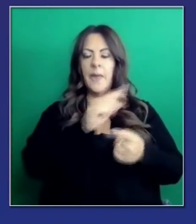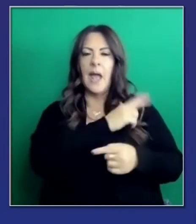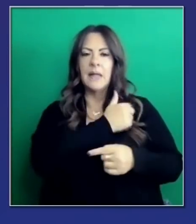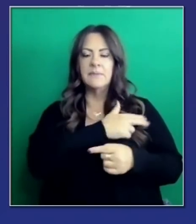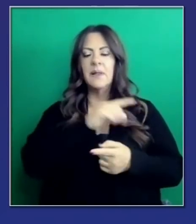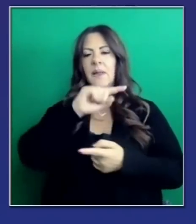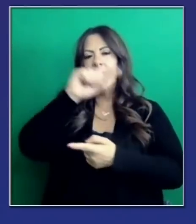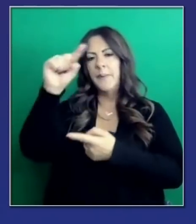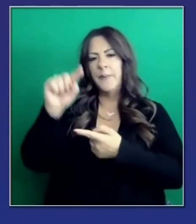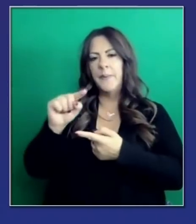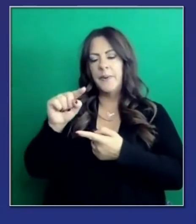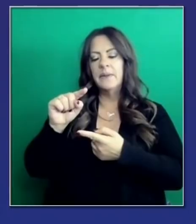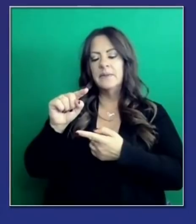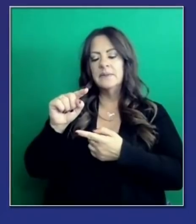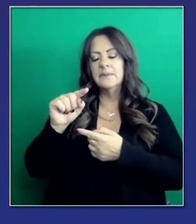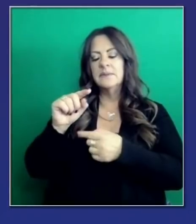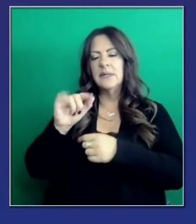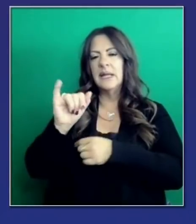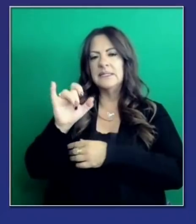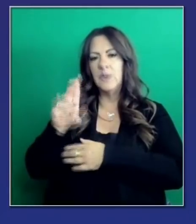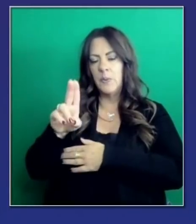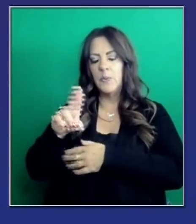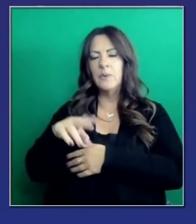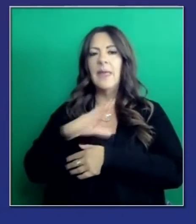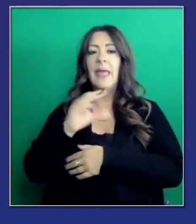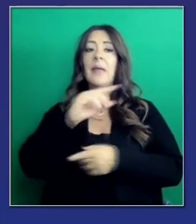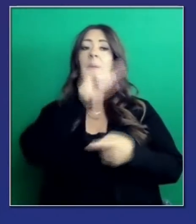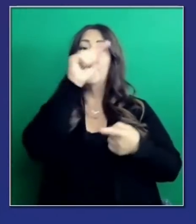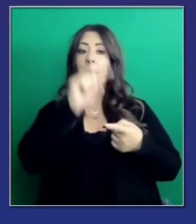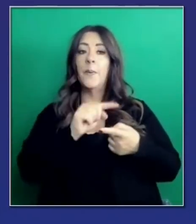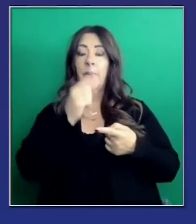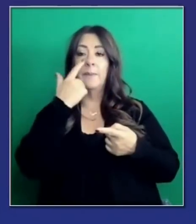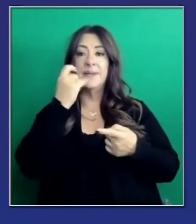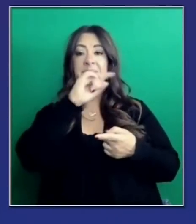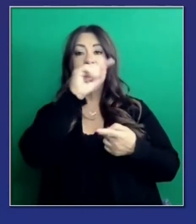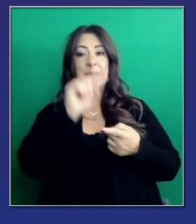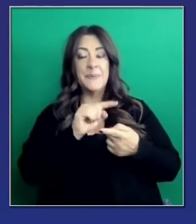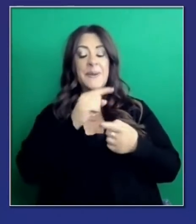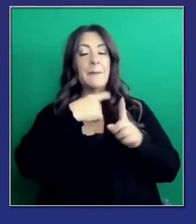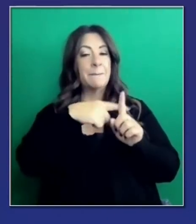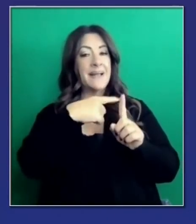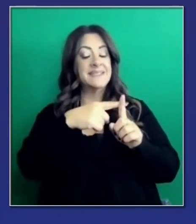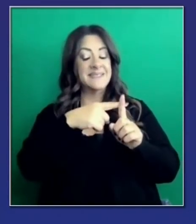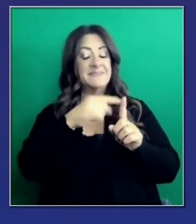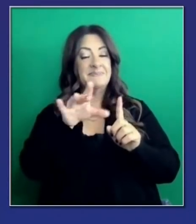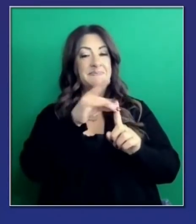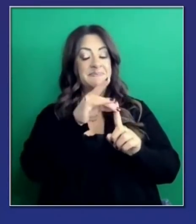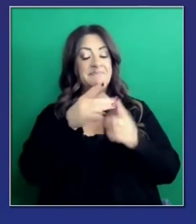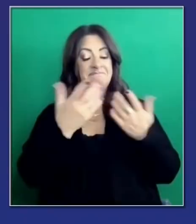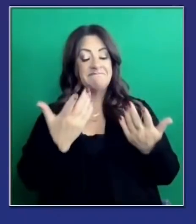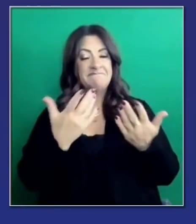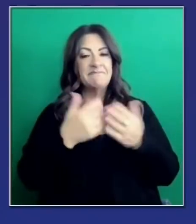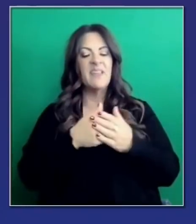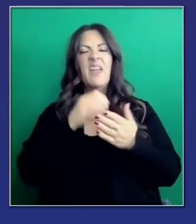PROJECTING FOUR WEEKS FORWARD WITH A SIGNIFICANT DECLINE IN THE CASE RATES, POSITIVITY RATES. WE ARE ANTICIPATING DECLINE